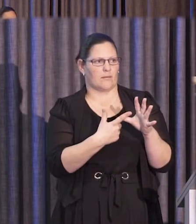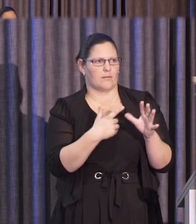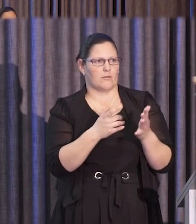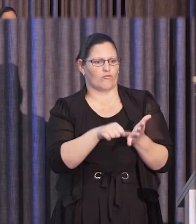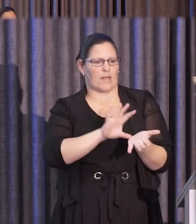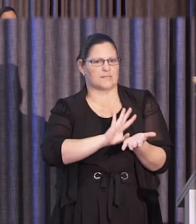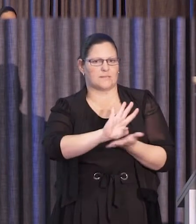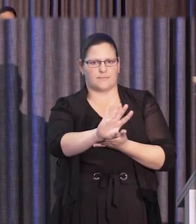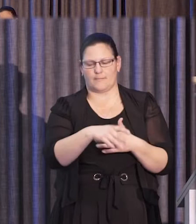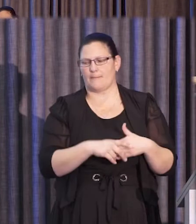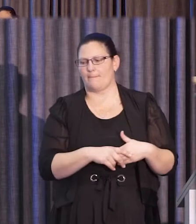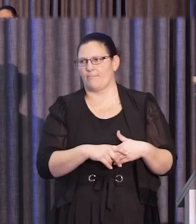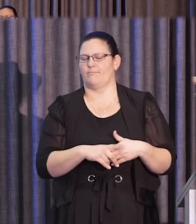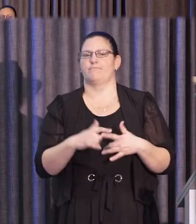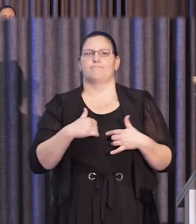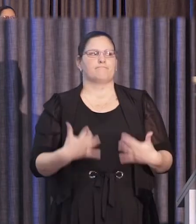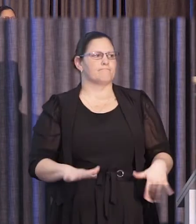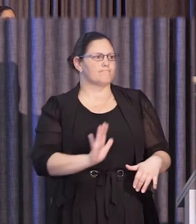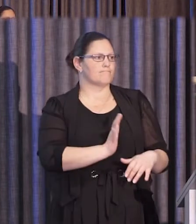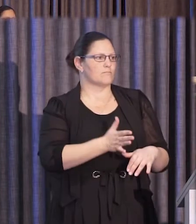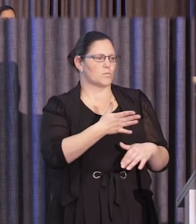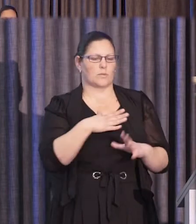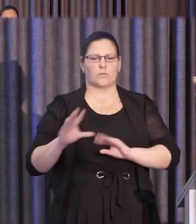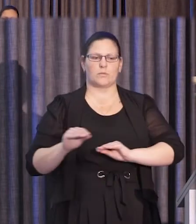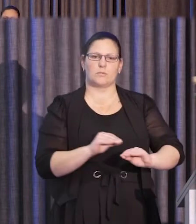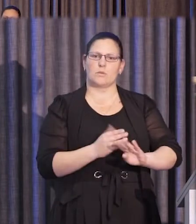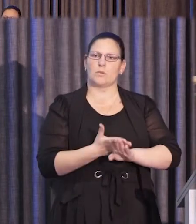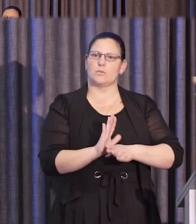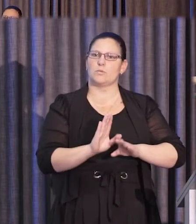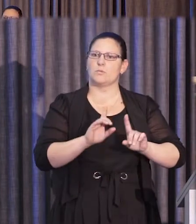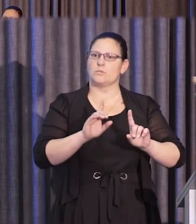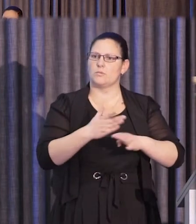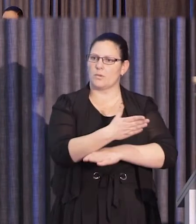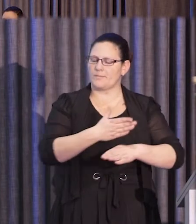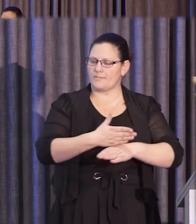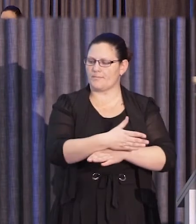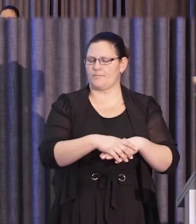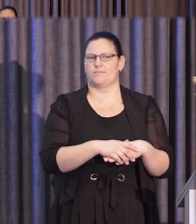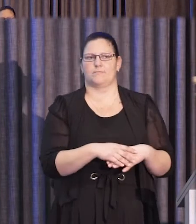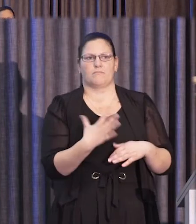One of the interesting things to me in moving to my new job, where it's policy across all the former departments,